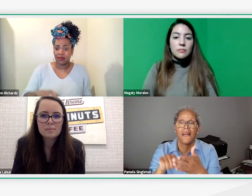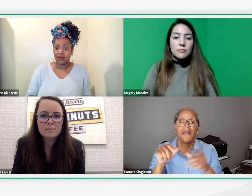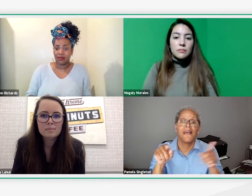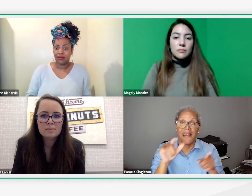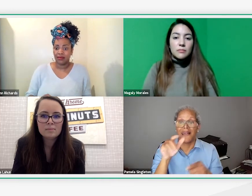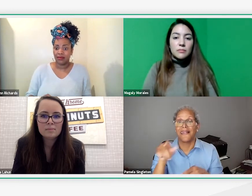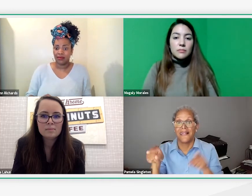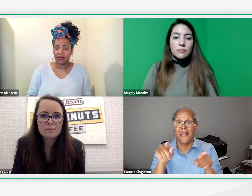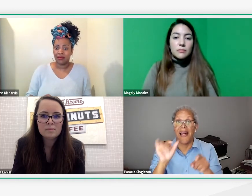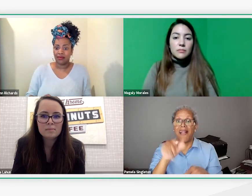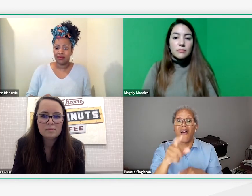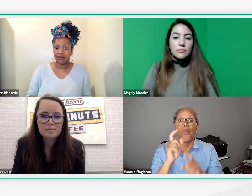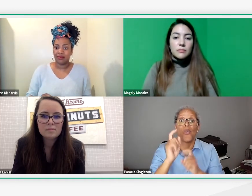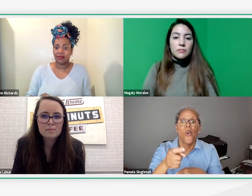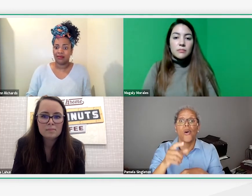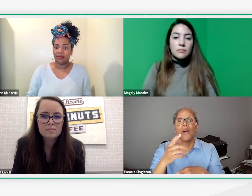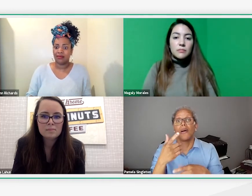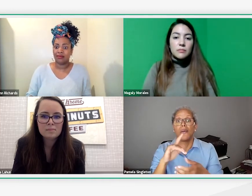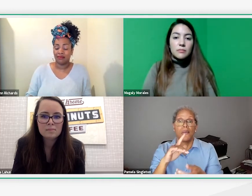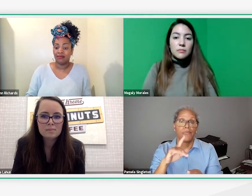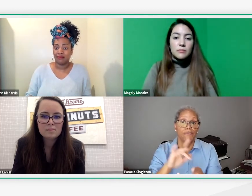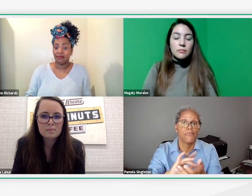recently talking about the standard deduction versus itemized deductions?